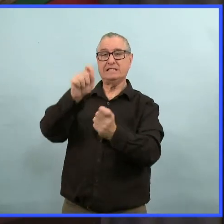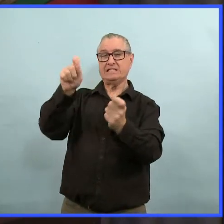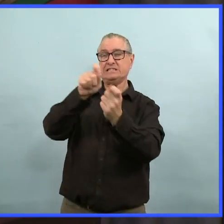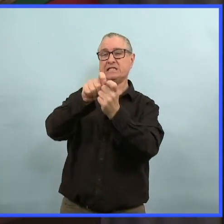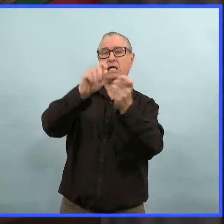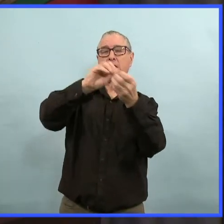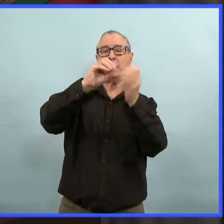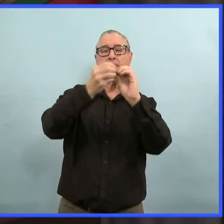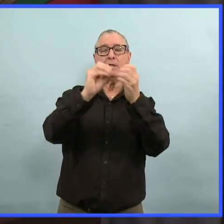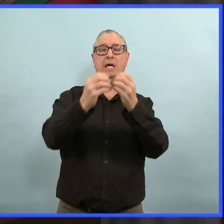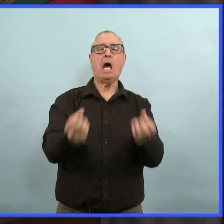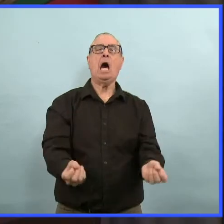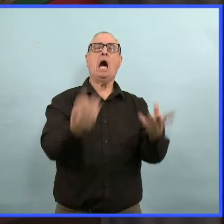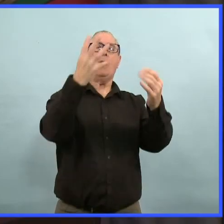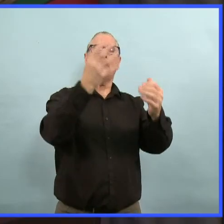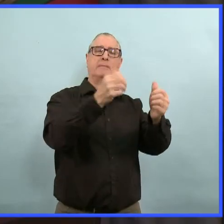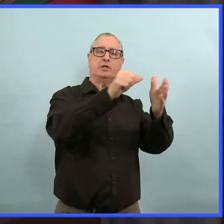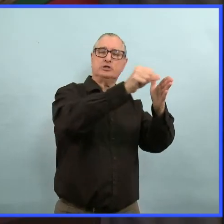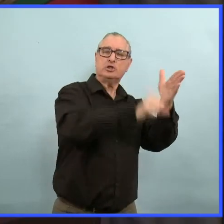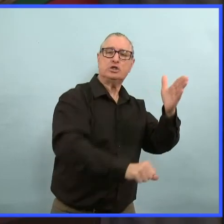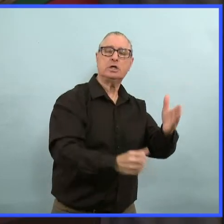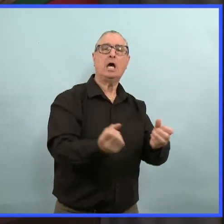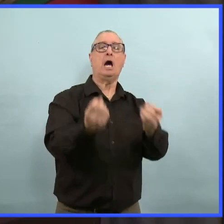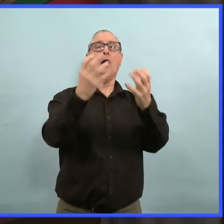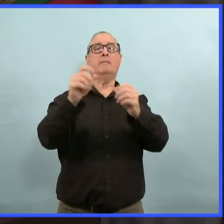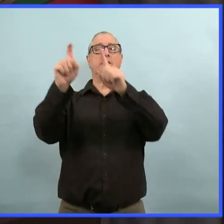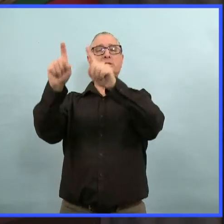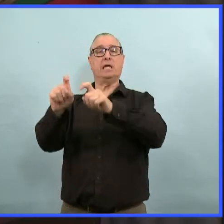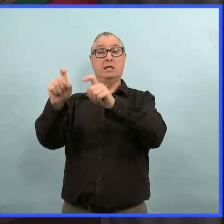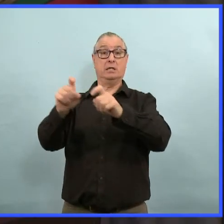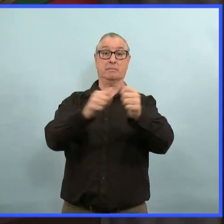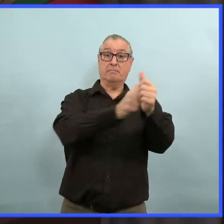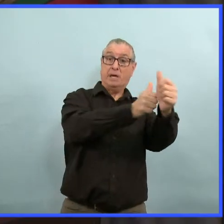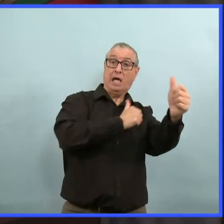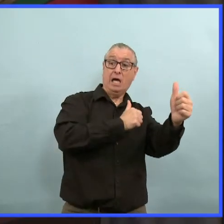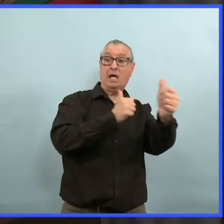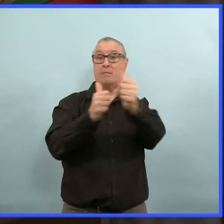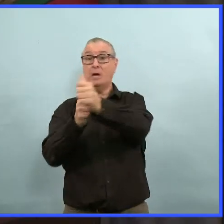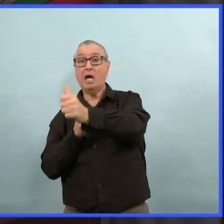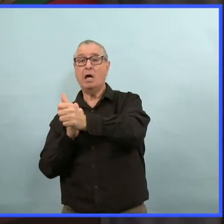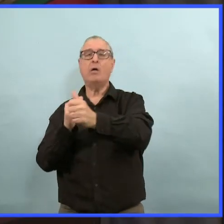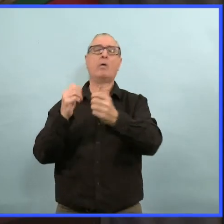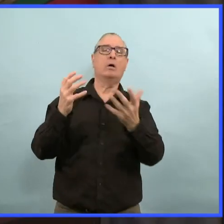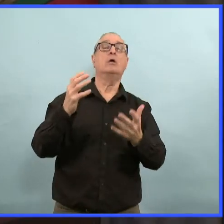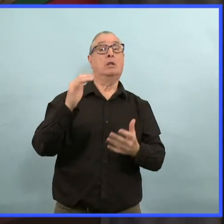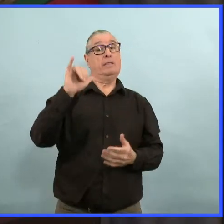is and and so we will bring forward a plan very soon and you will hear from the task force shortly